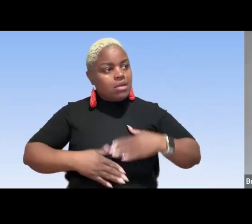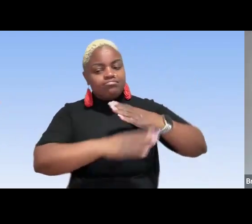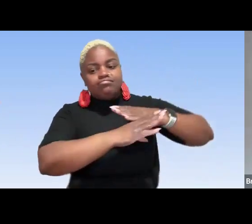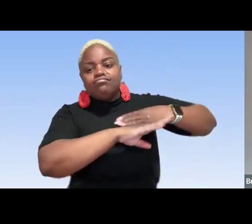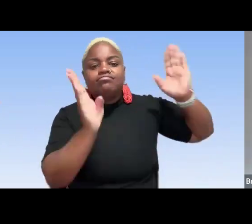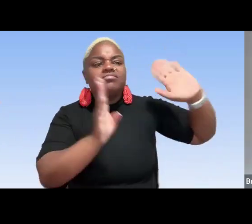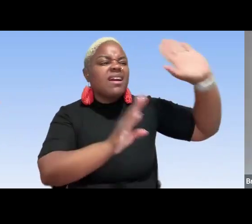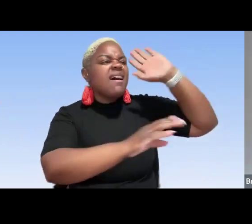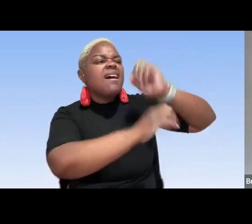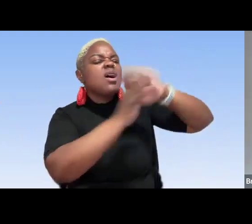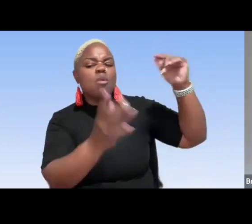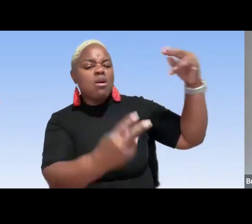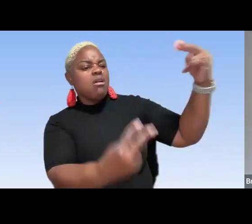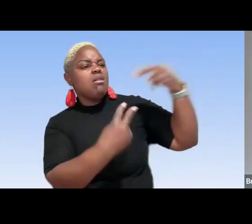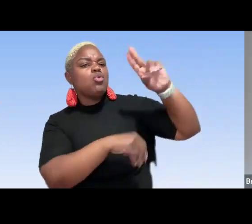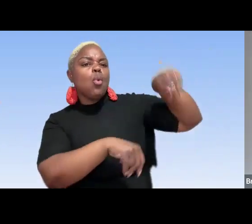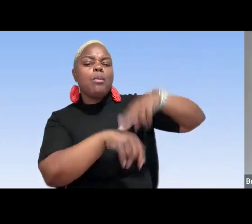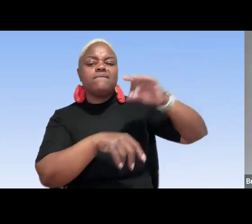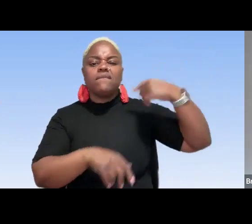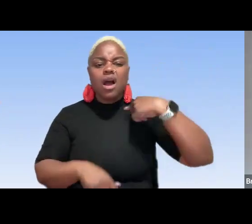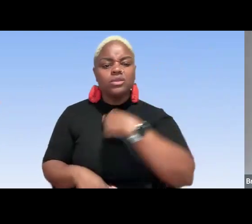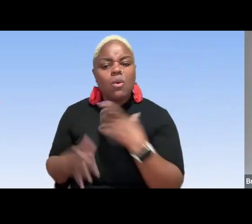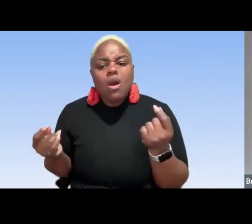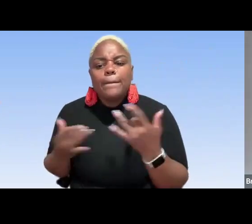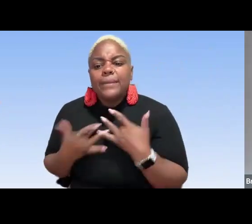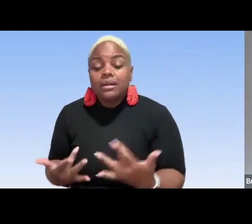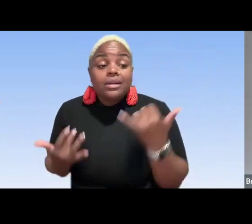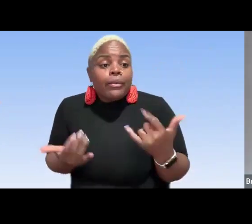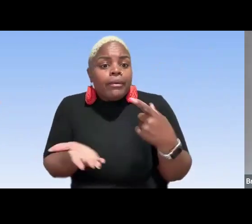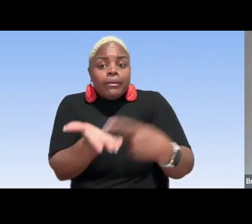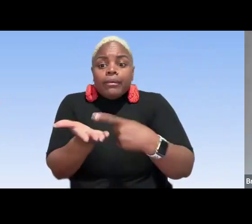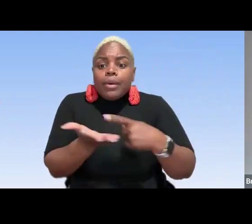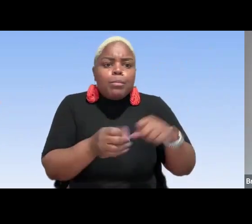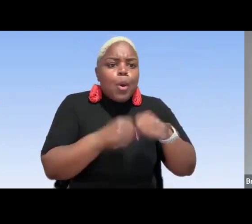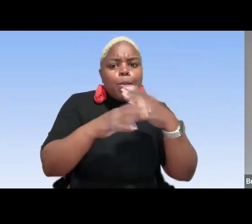So today, we're not just discussing what's broken, right? We're talking about how we can transform it,